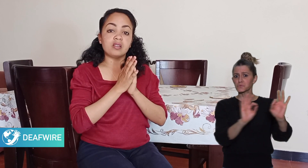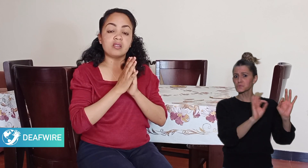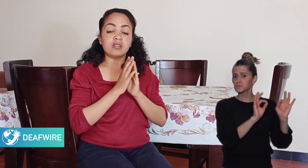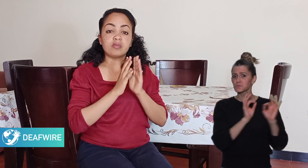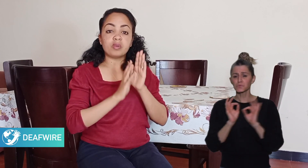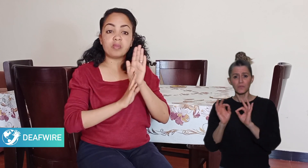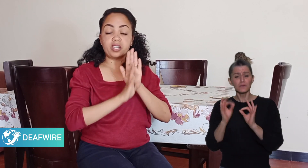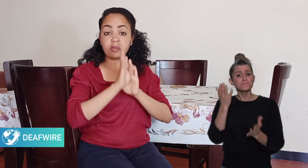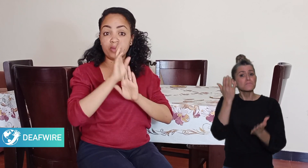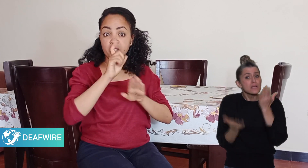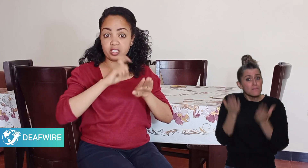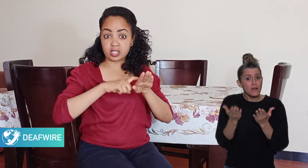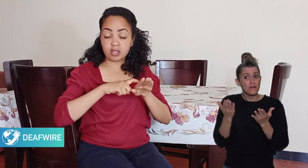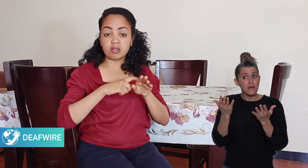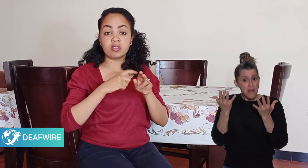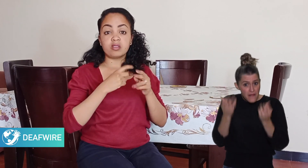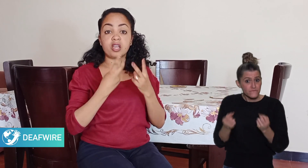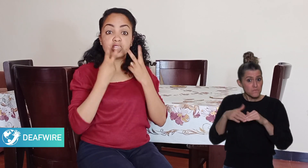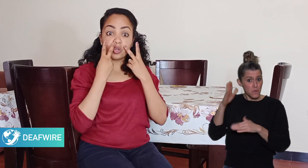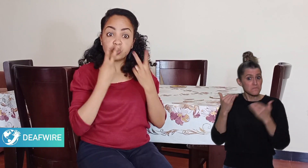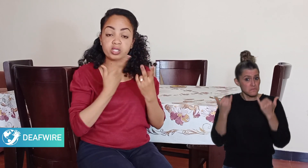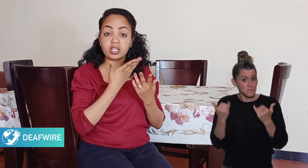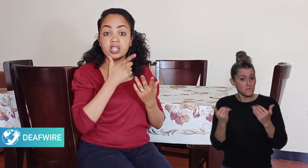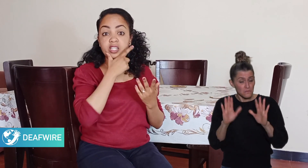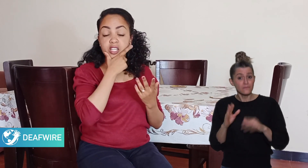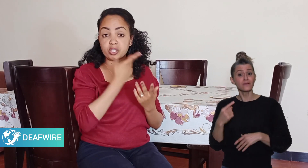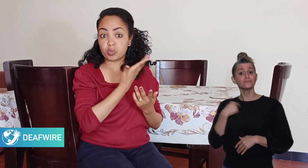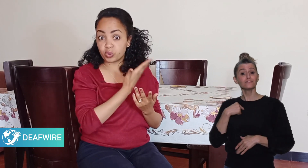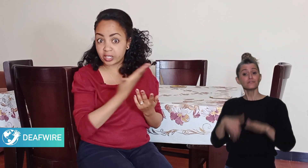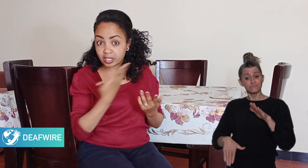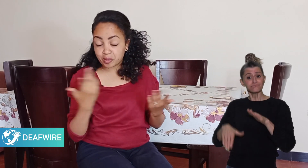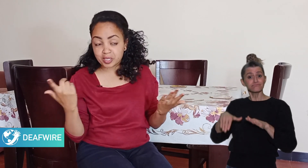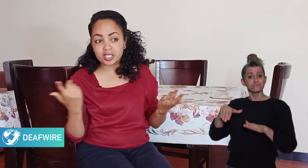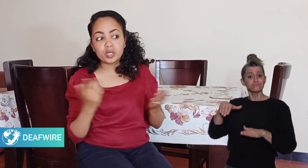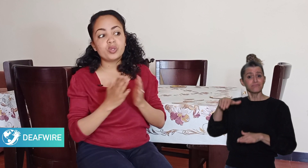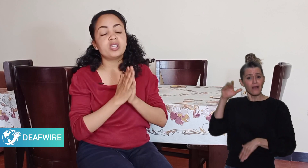was the only Deaf family that existed. Maybe there are more now.